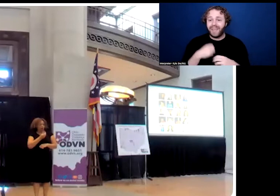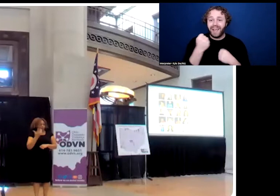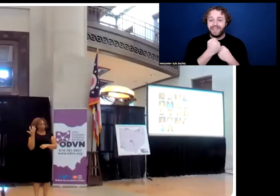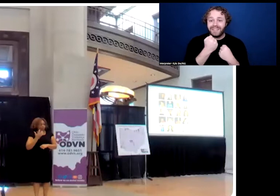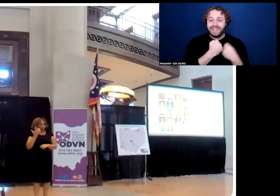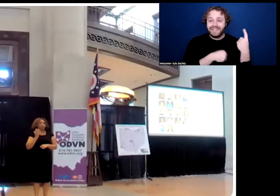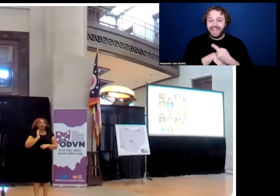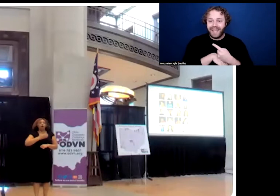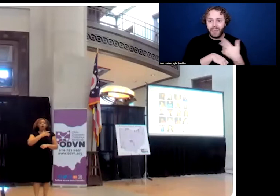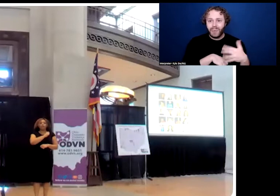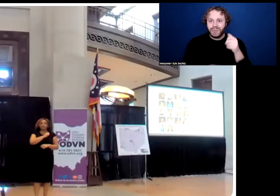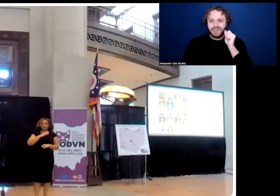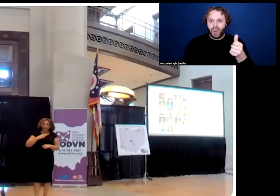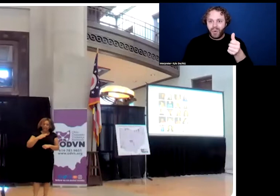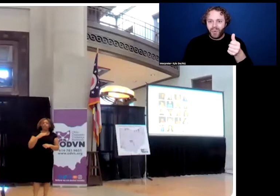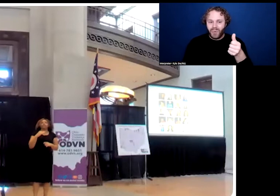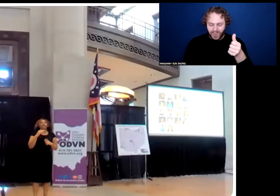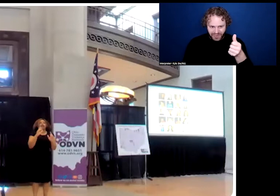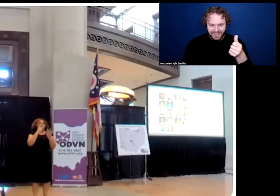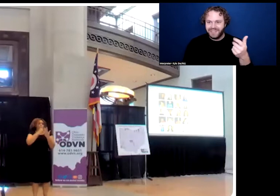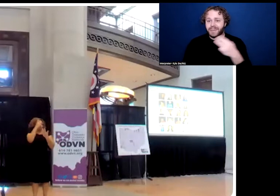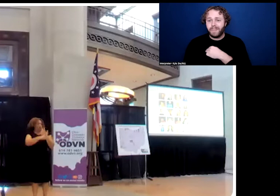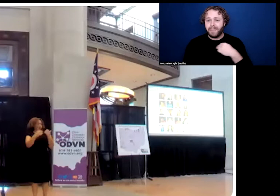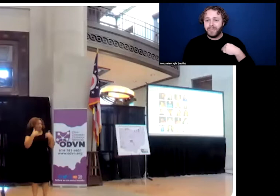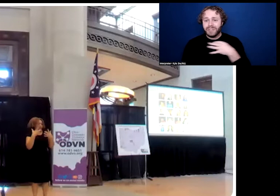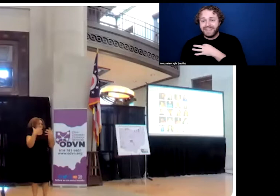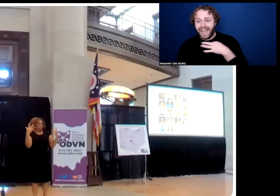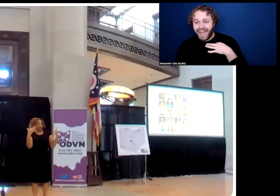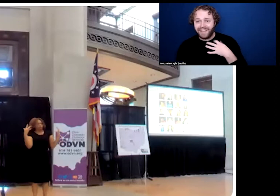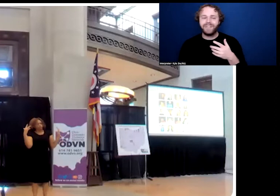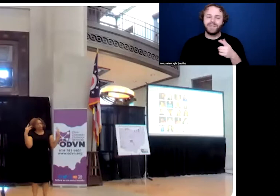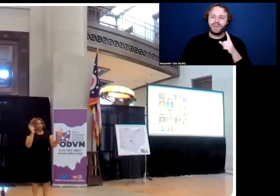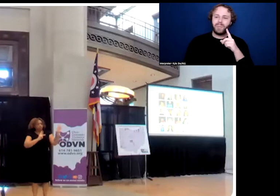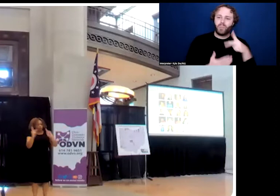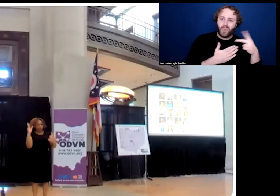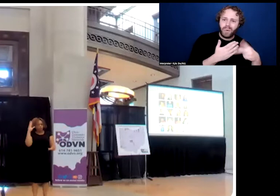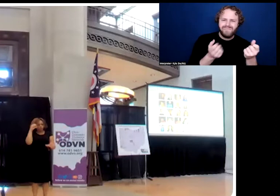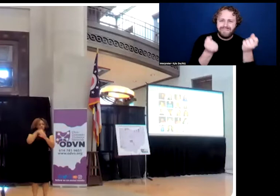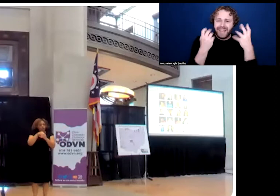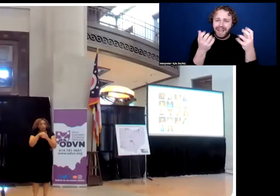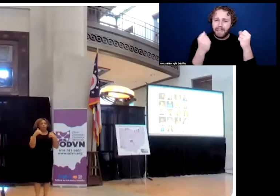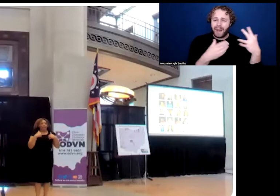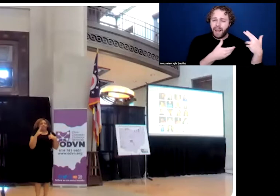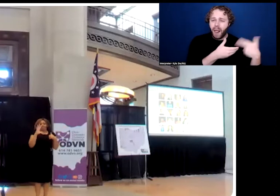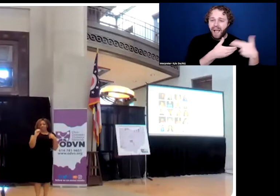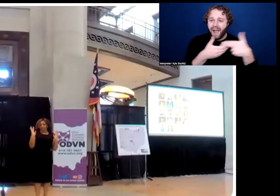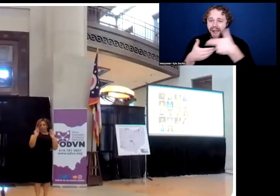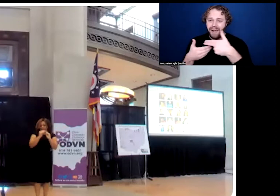ODVN staff and member programs. We have so many participating this year with over 50 meetings scheduled with legislators.